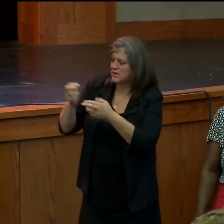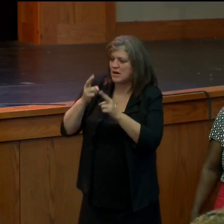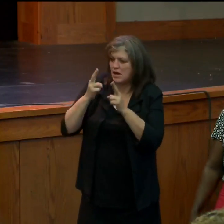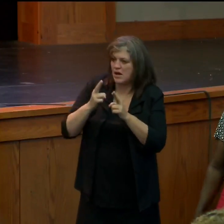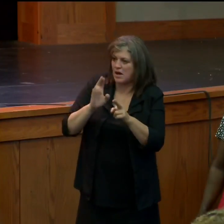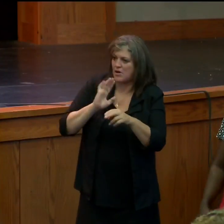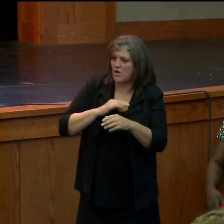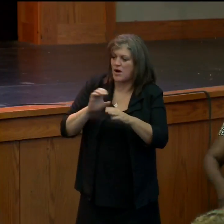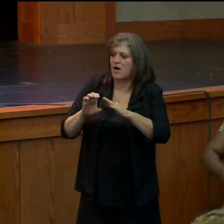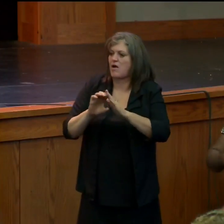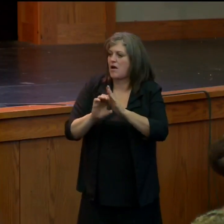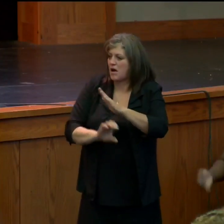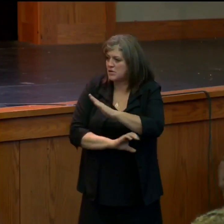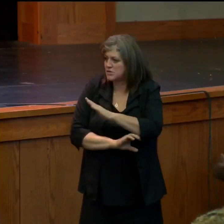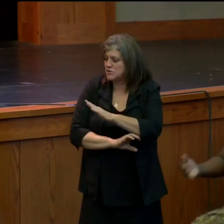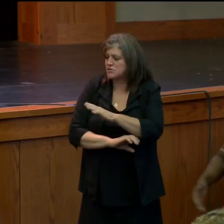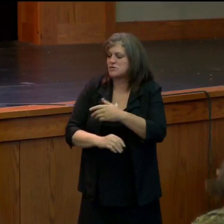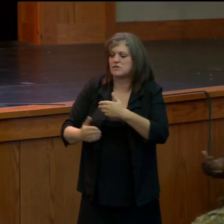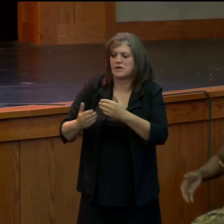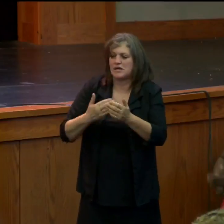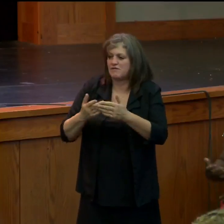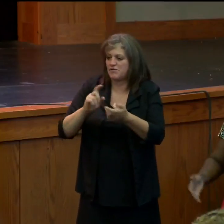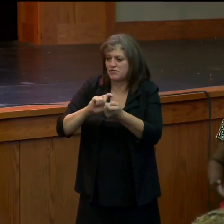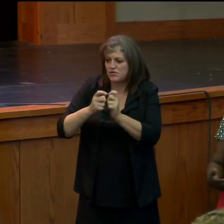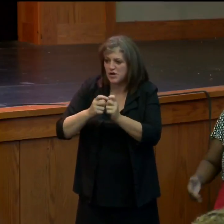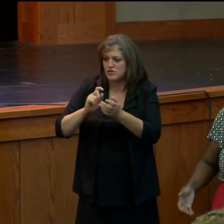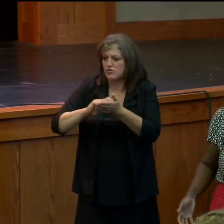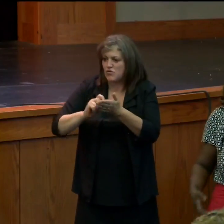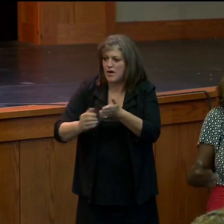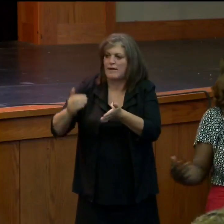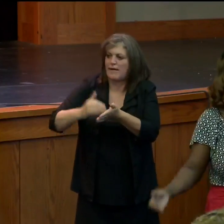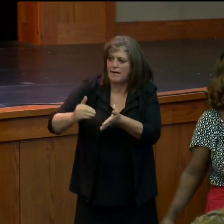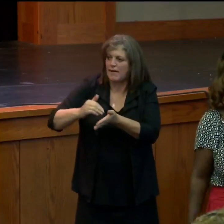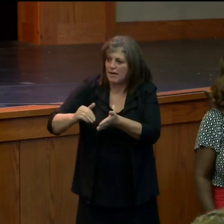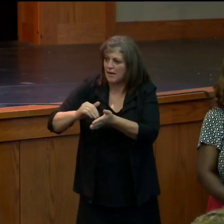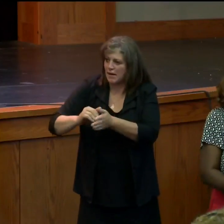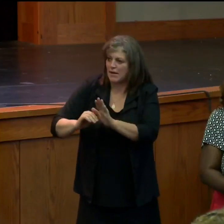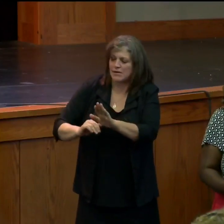CONSTITUTION EVEN IF YOU HAVE TO REWRITE AND REWRITE AND REWRITE.